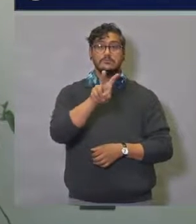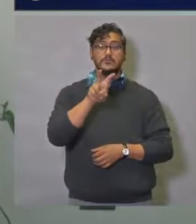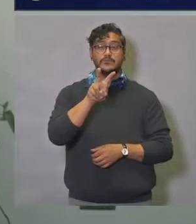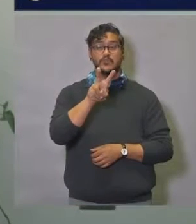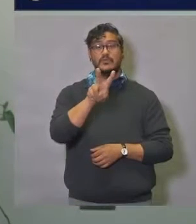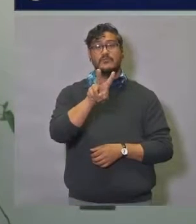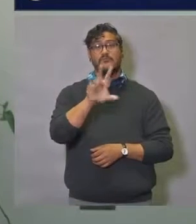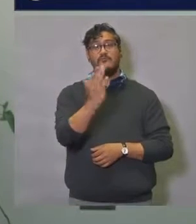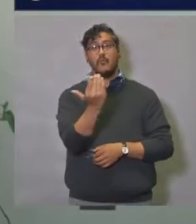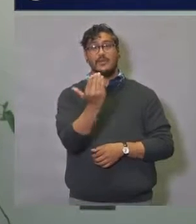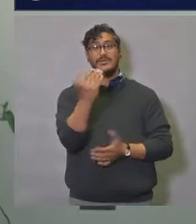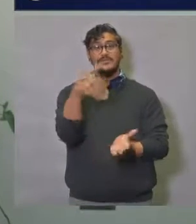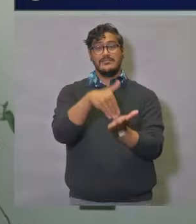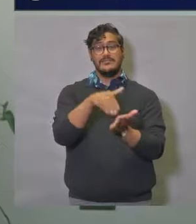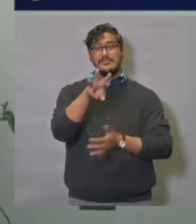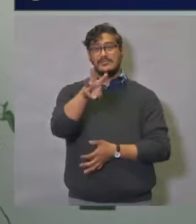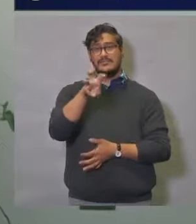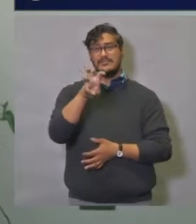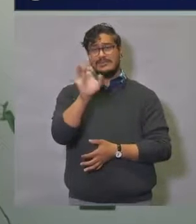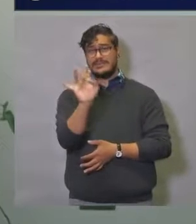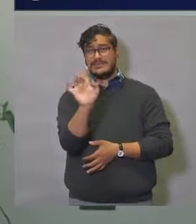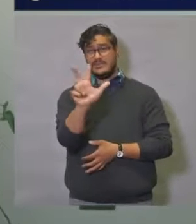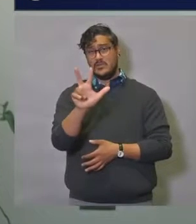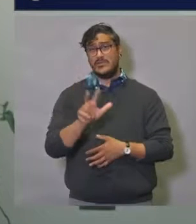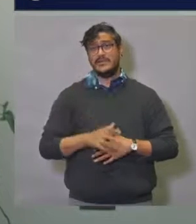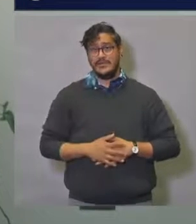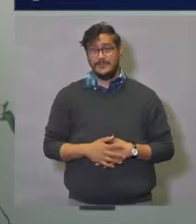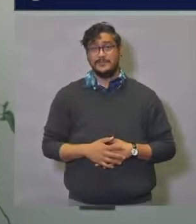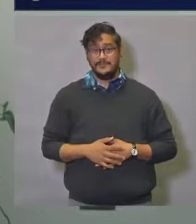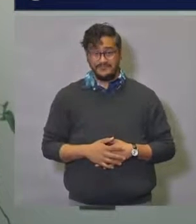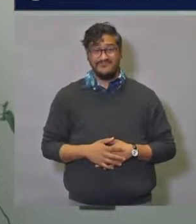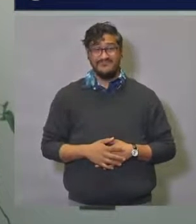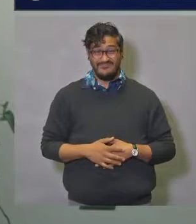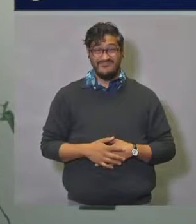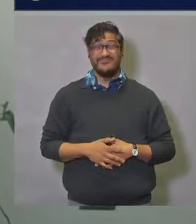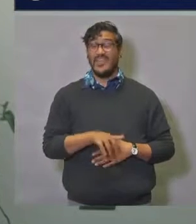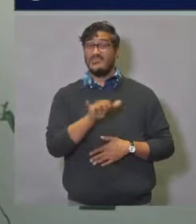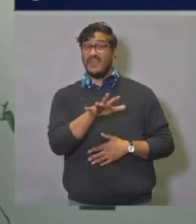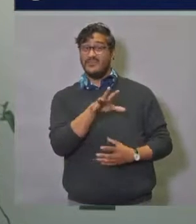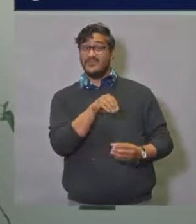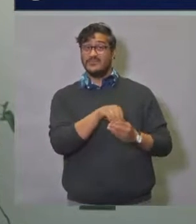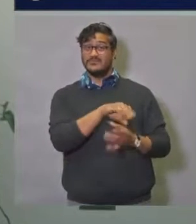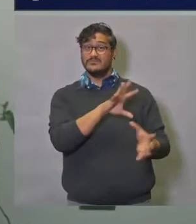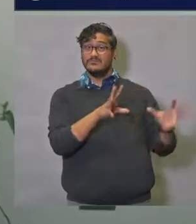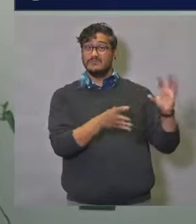WE ARE REPORTITING1616 N C CAS